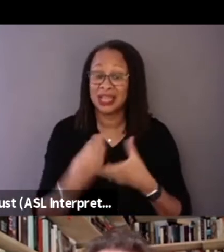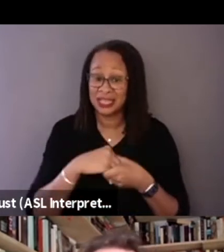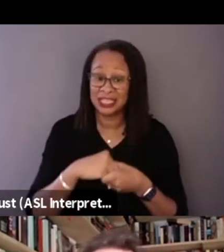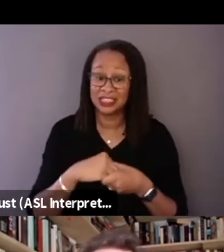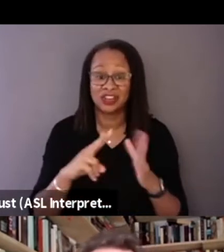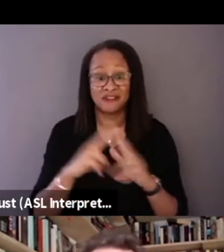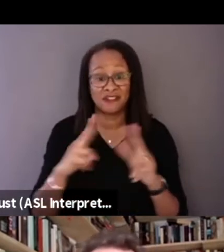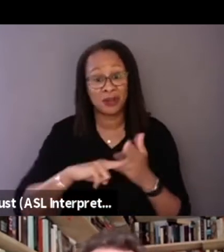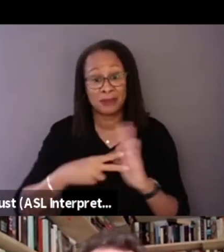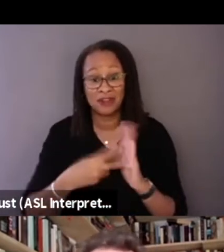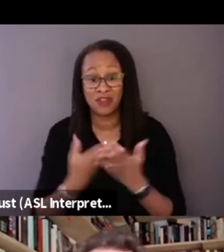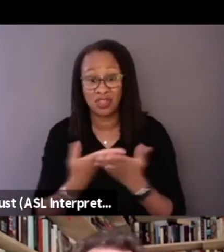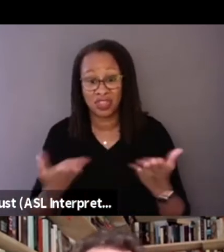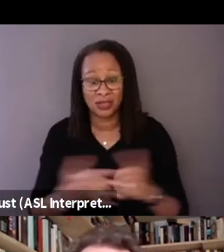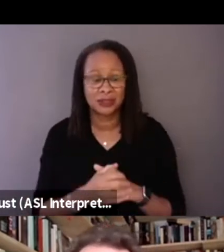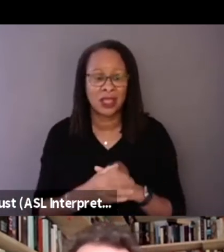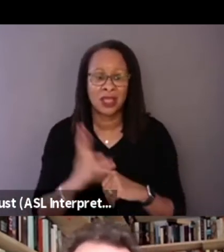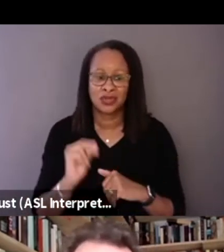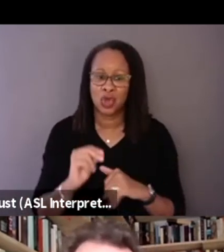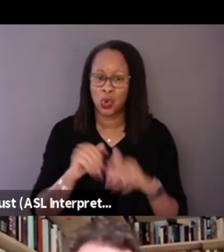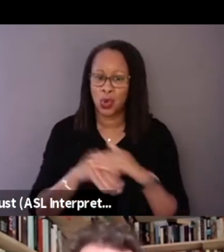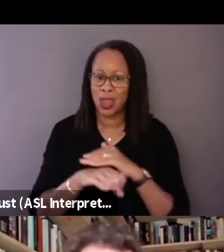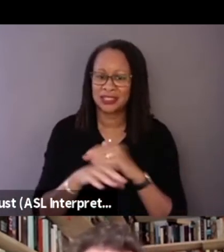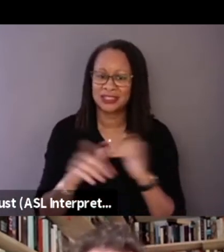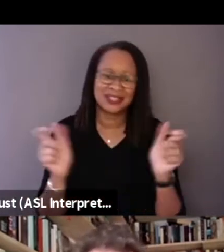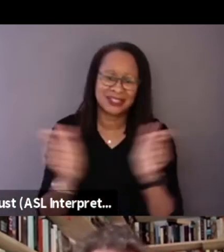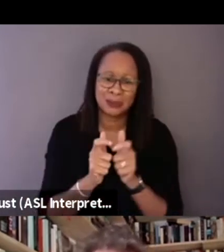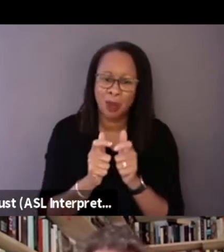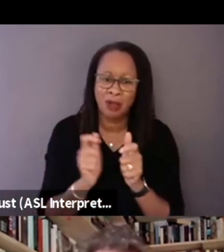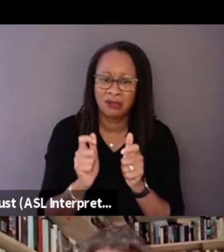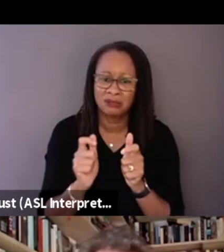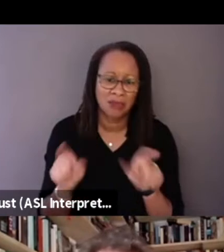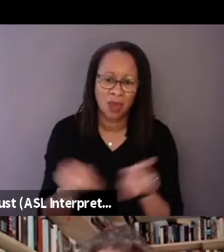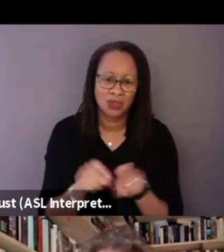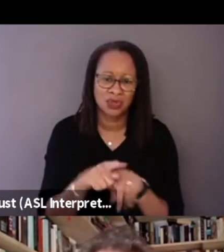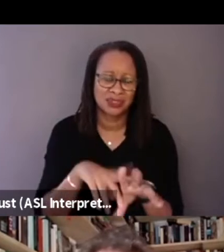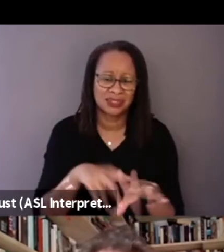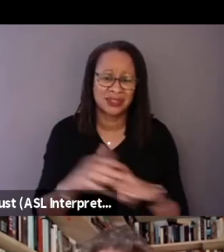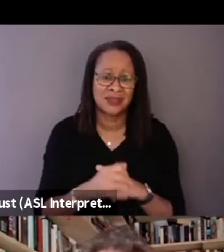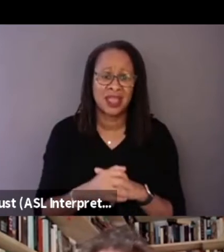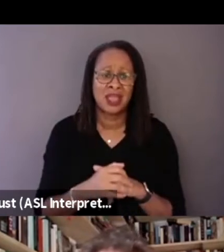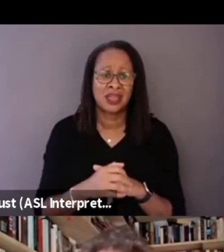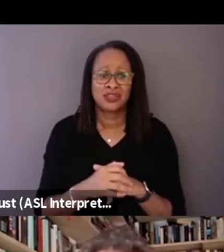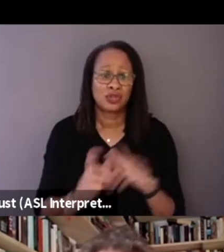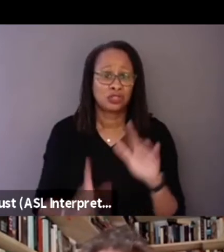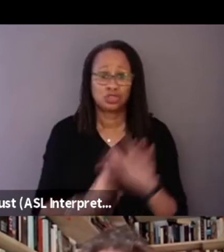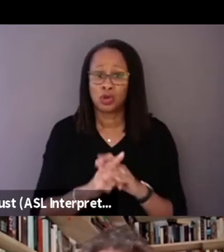And you can, there's no act that's too small as well. You can go and show up to a protest and just be there.